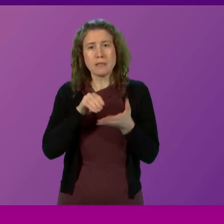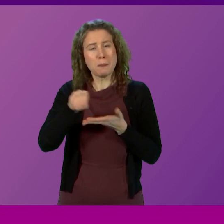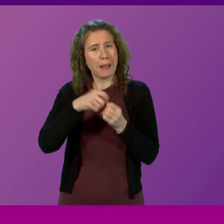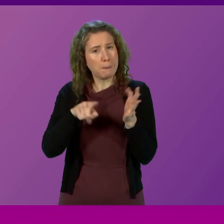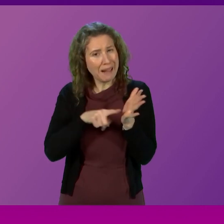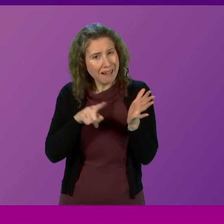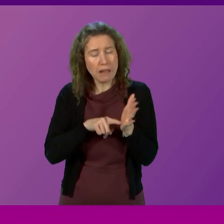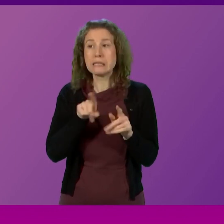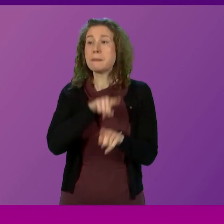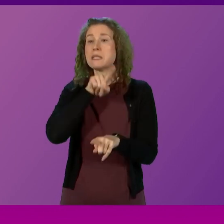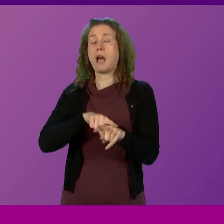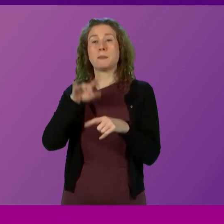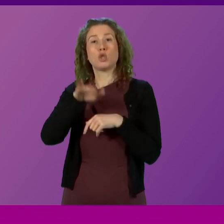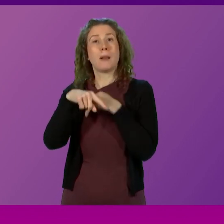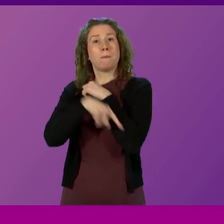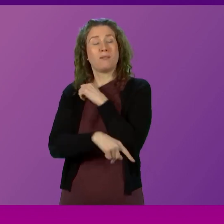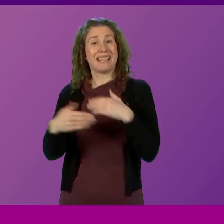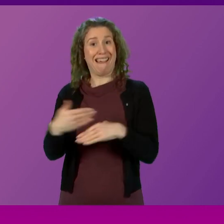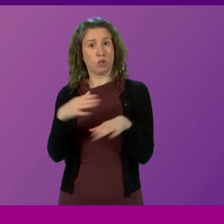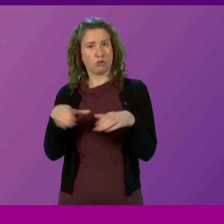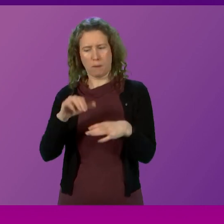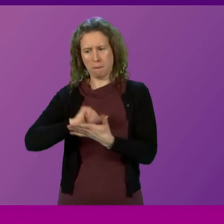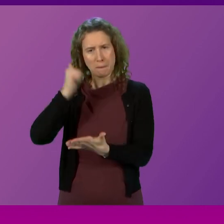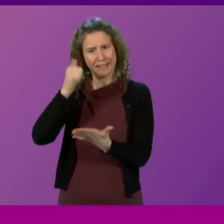the Child Poverty Action Group has published a report that shows that the cost of bringing up